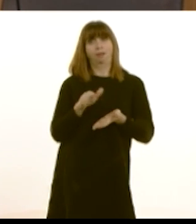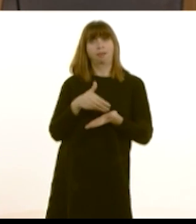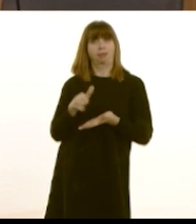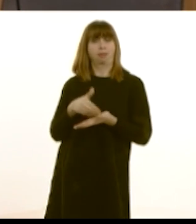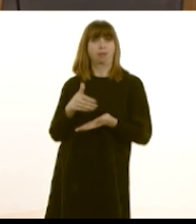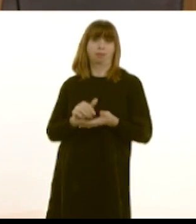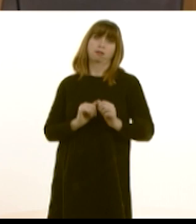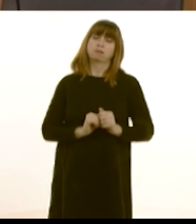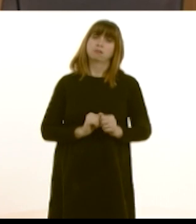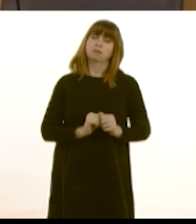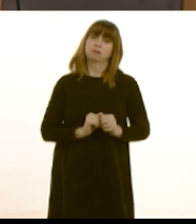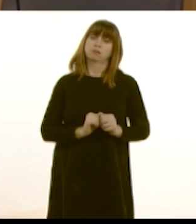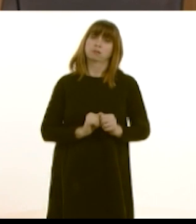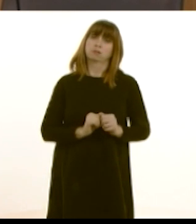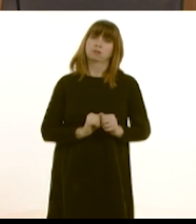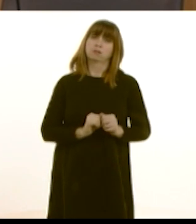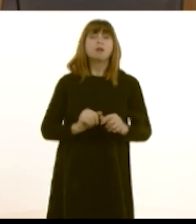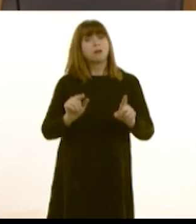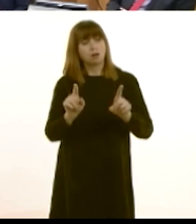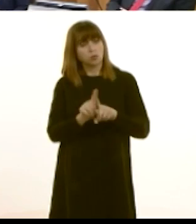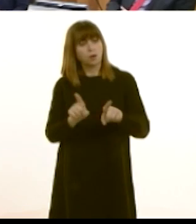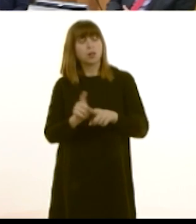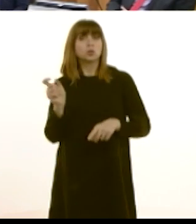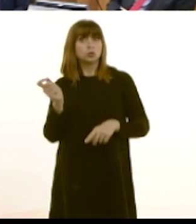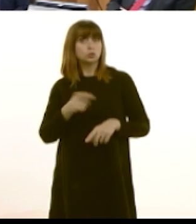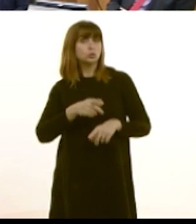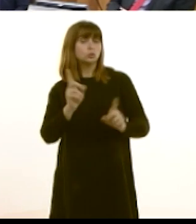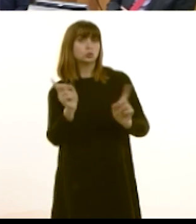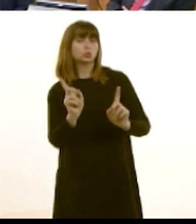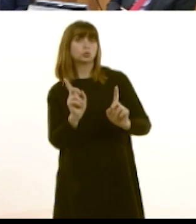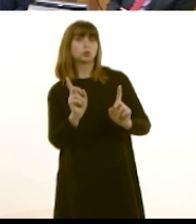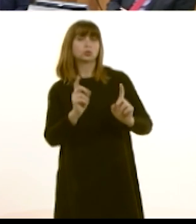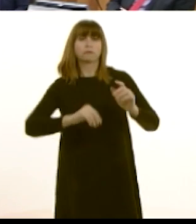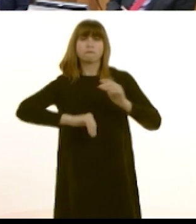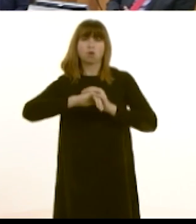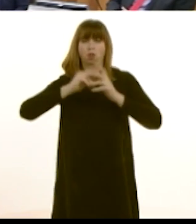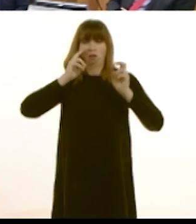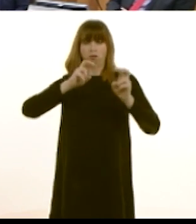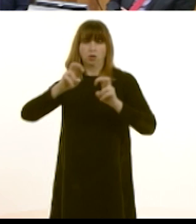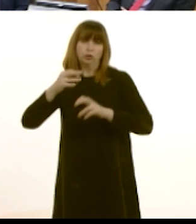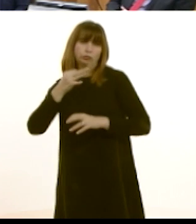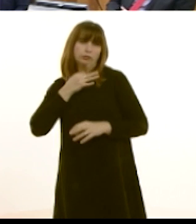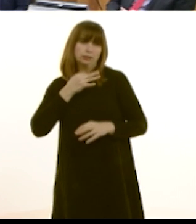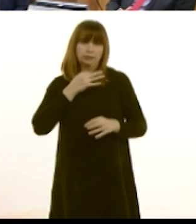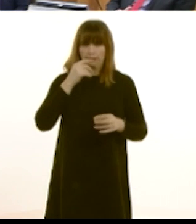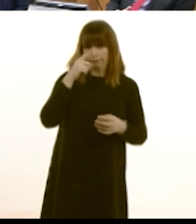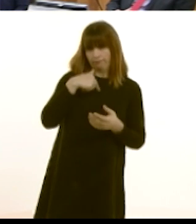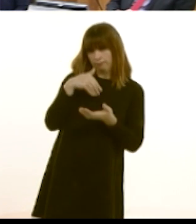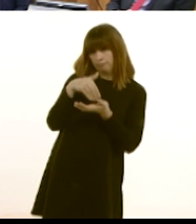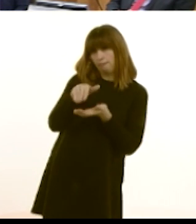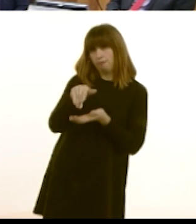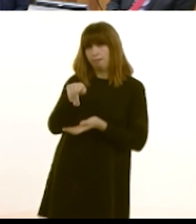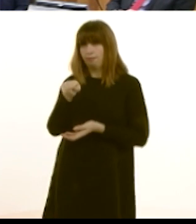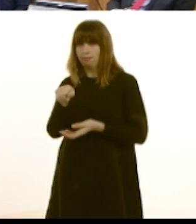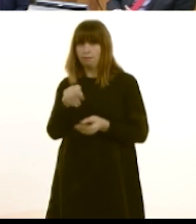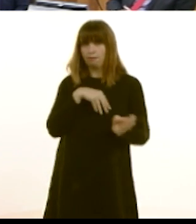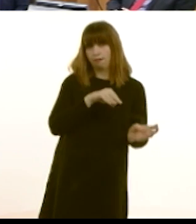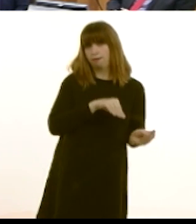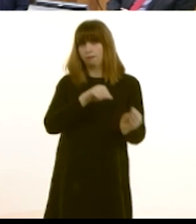Of course, they should also undertake a full analysis of the risks when they transfer public